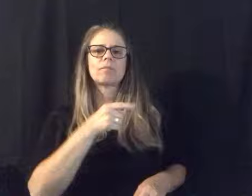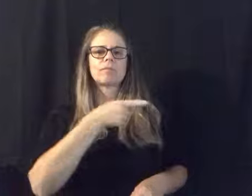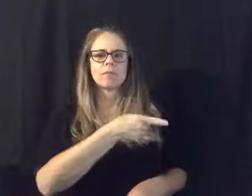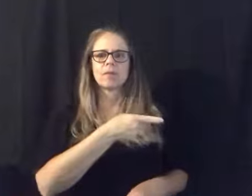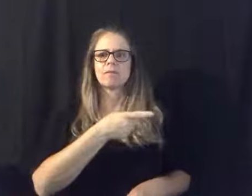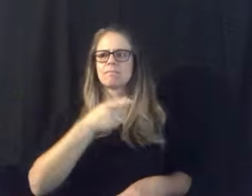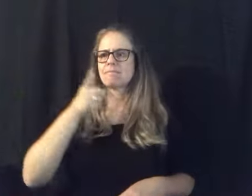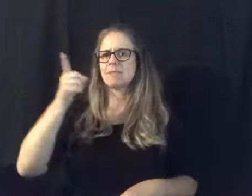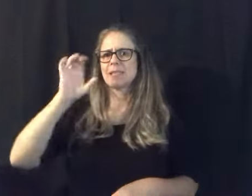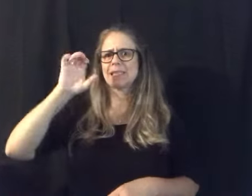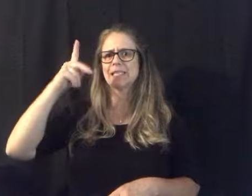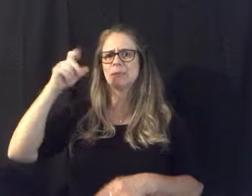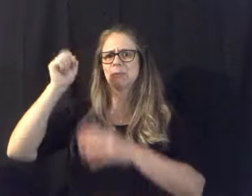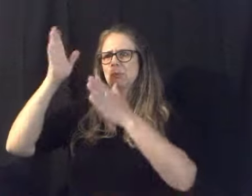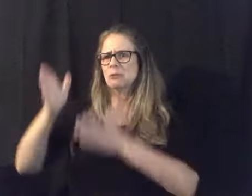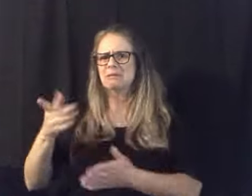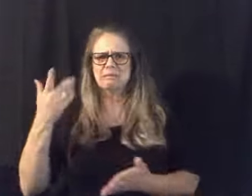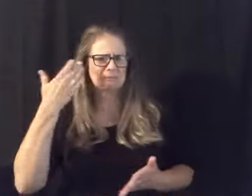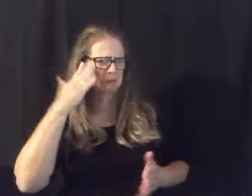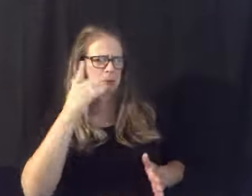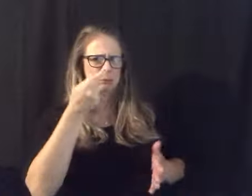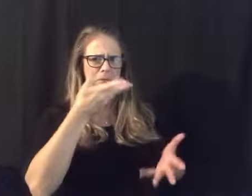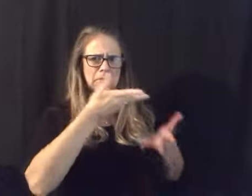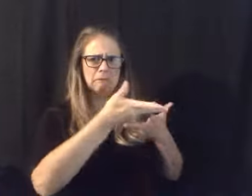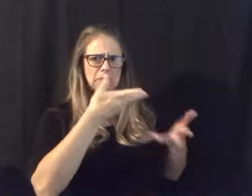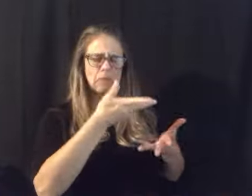and the CPS worker does not know how to communicate with the Deaf child,